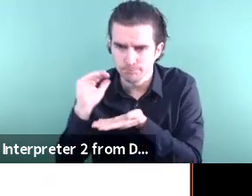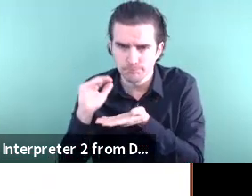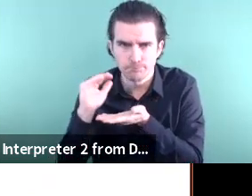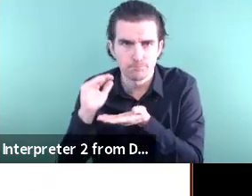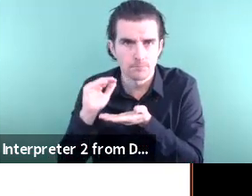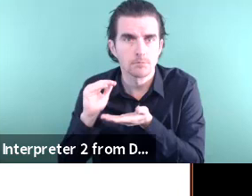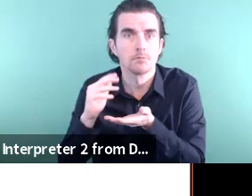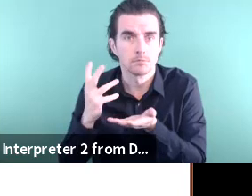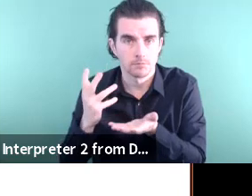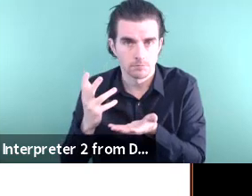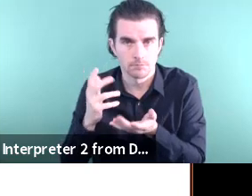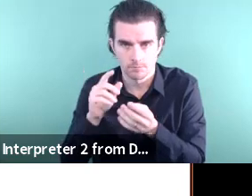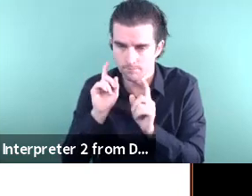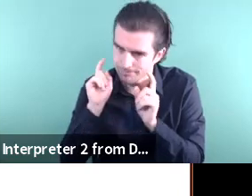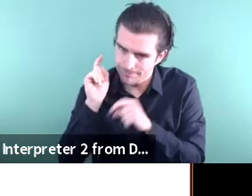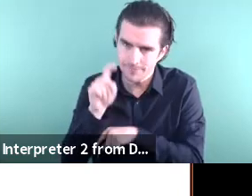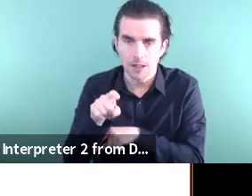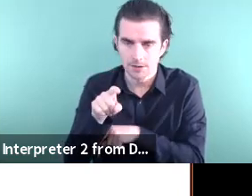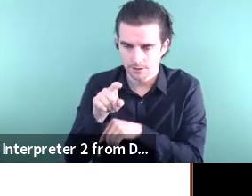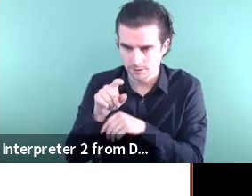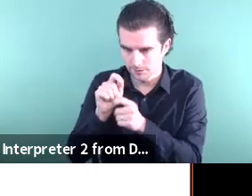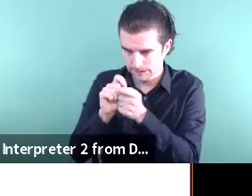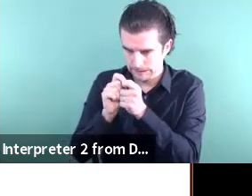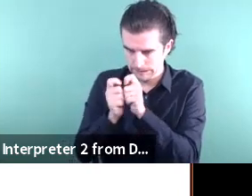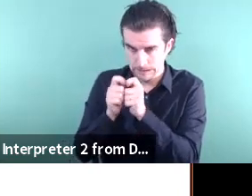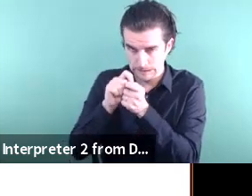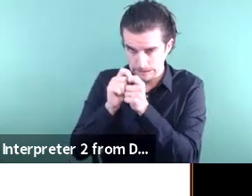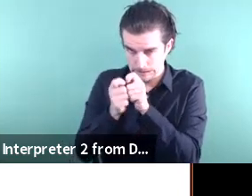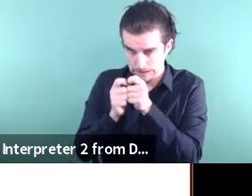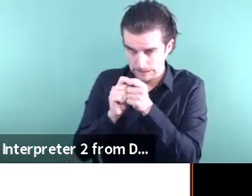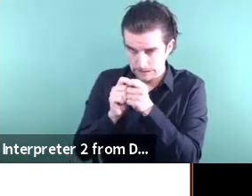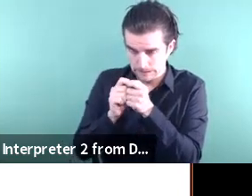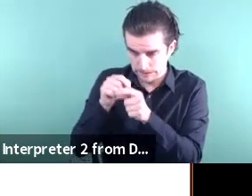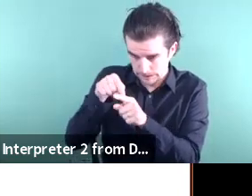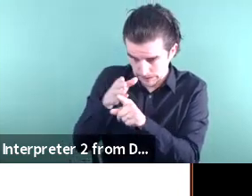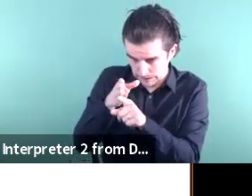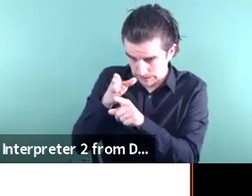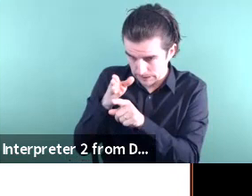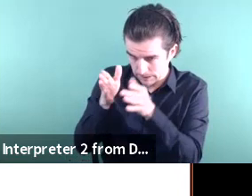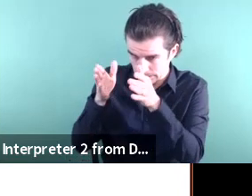these programmes not always do this as Alex mentioned, but these programmes are